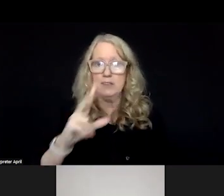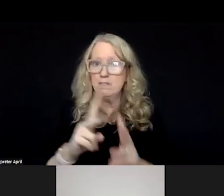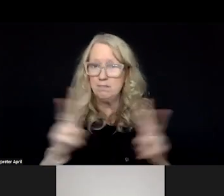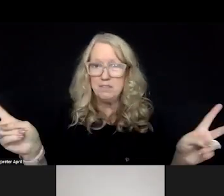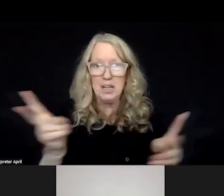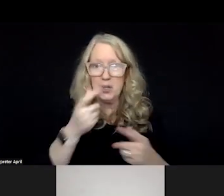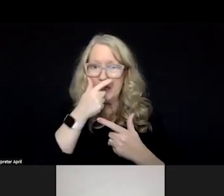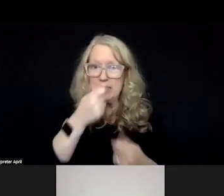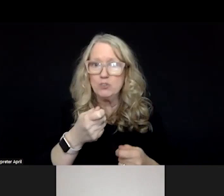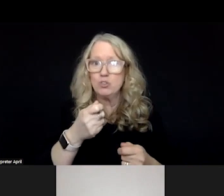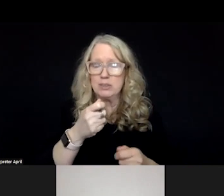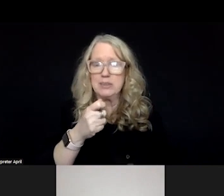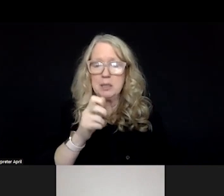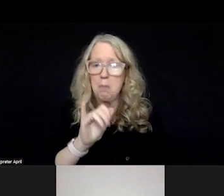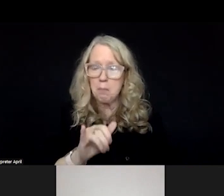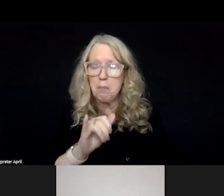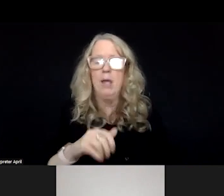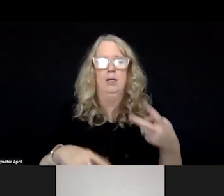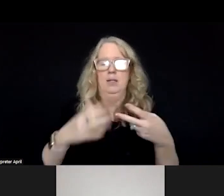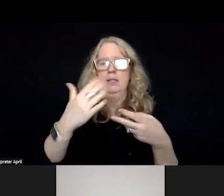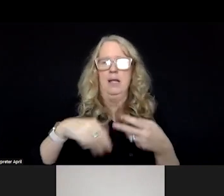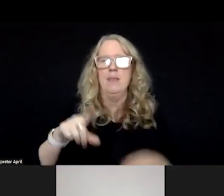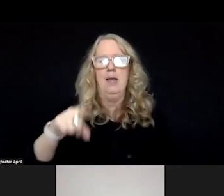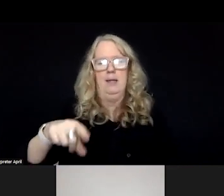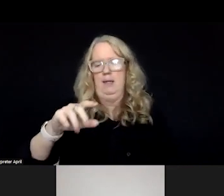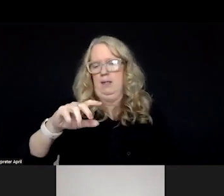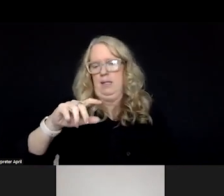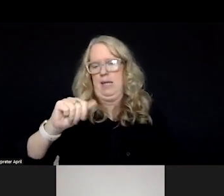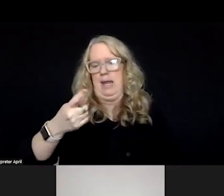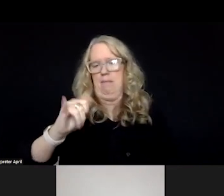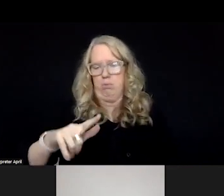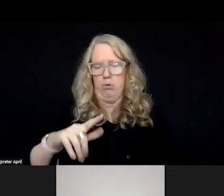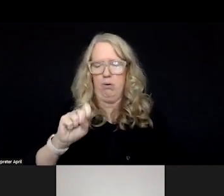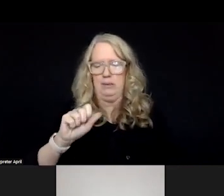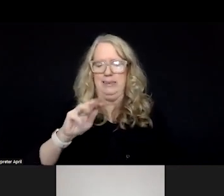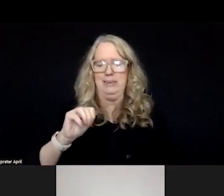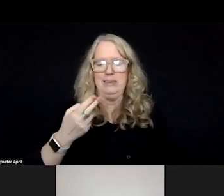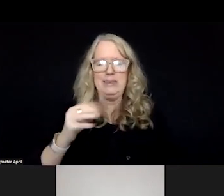GIVEN THAT. SECOND, SAMHSA IS SPONSORING A